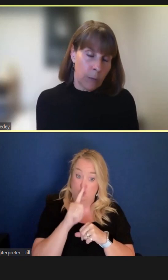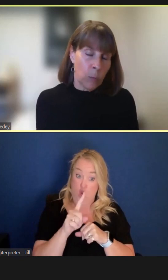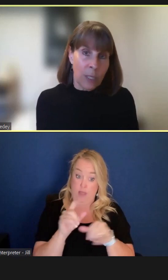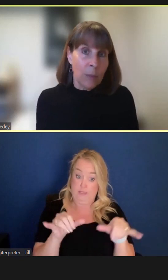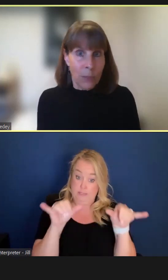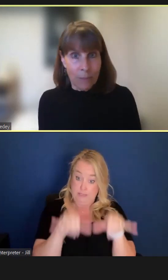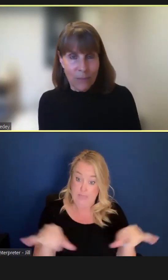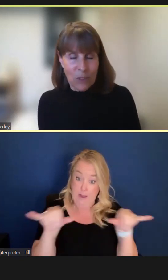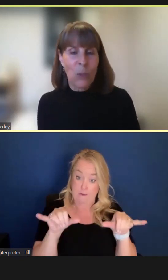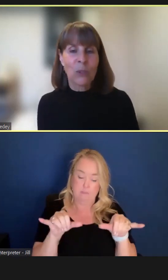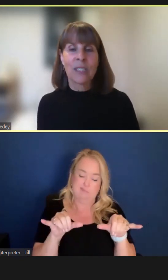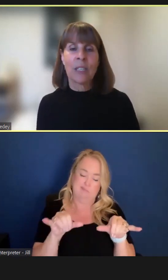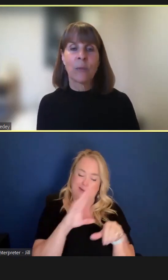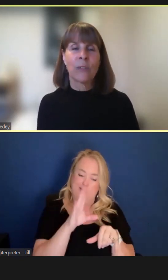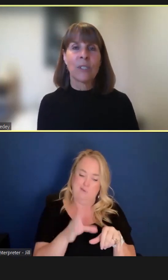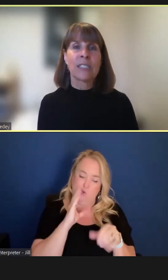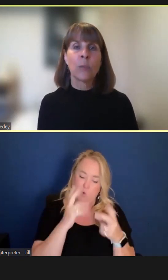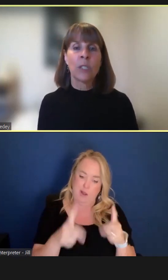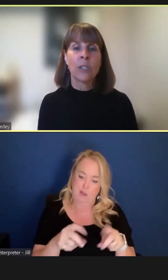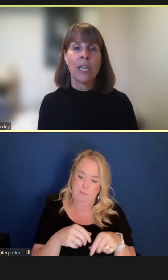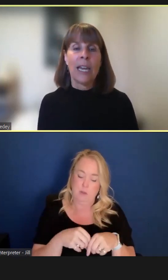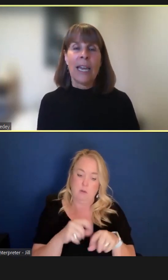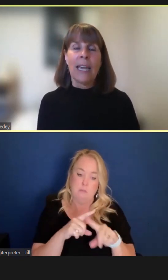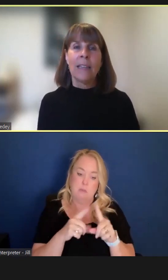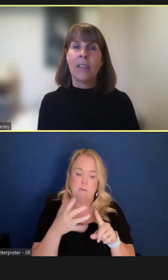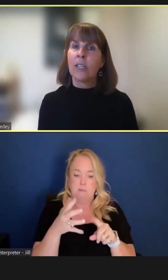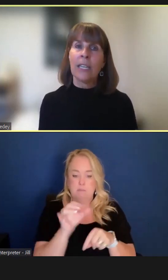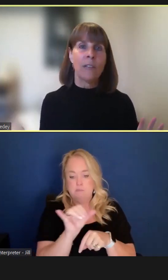be but suppose that they were very similar they're going to have two